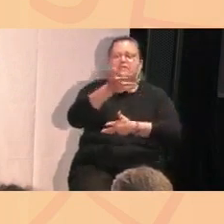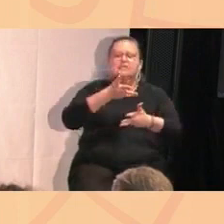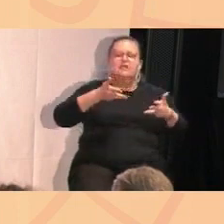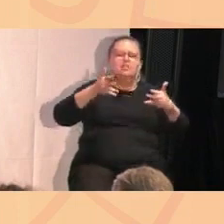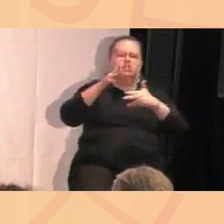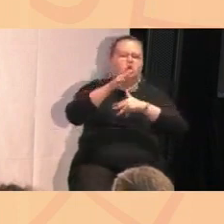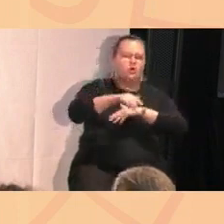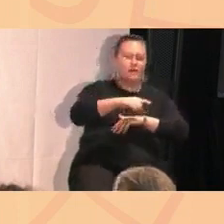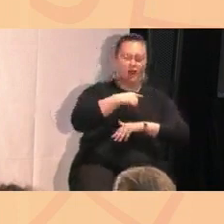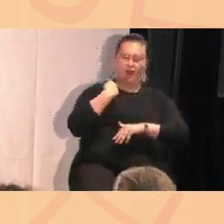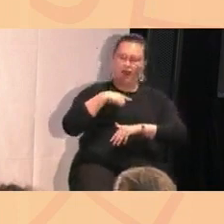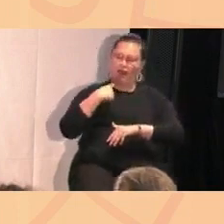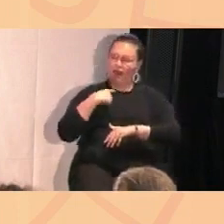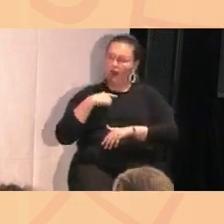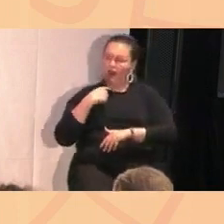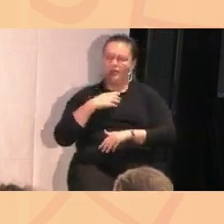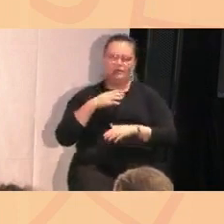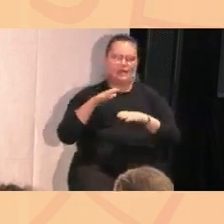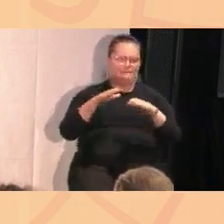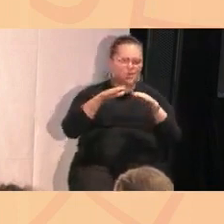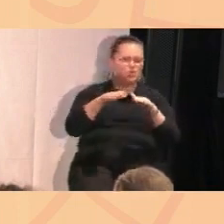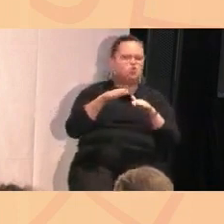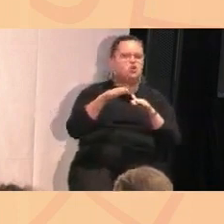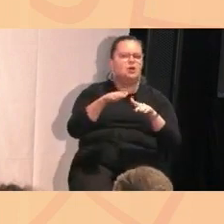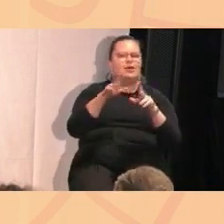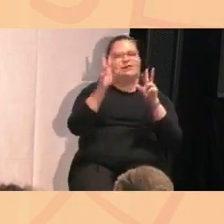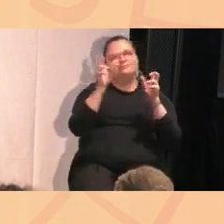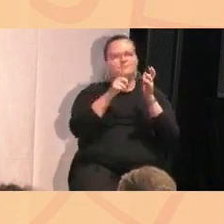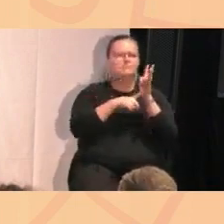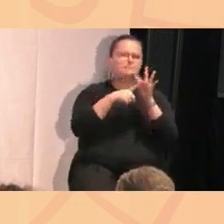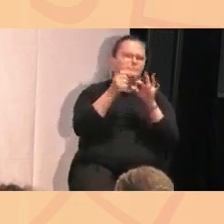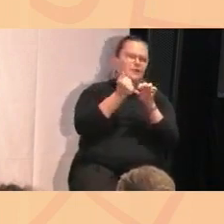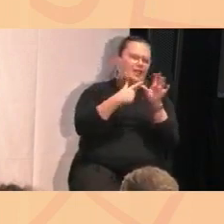And I like to think that in a small way, it's contributed to bring this